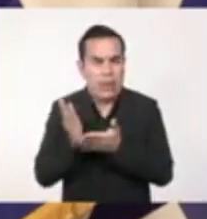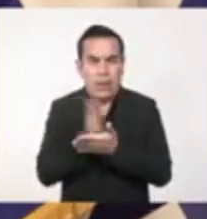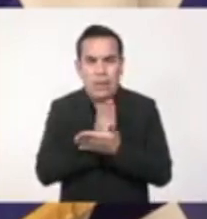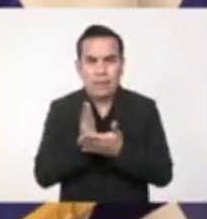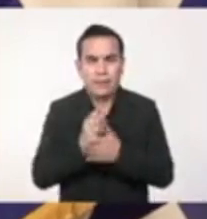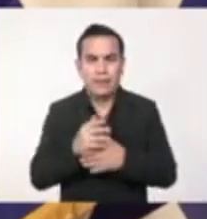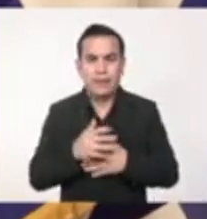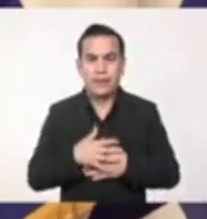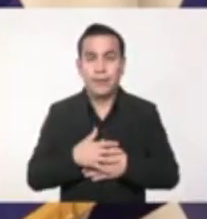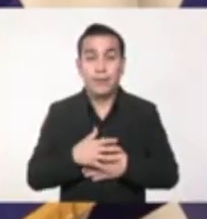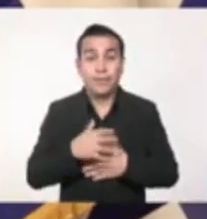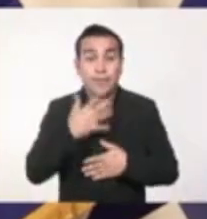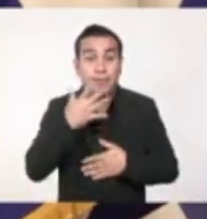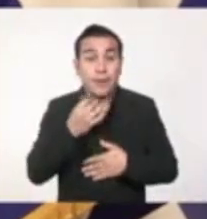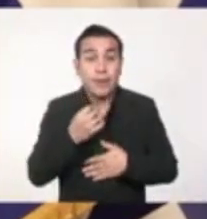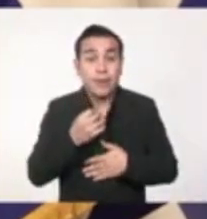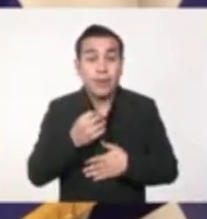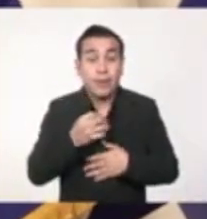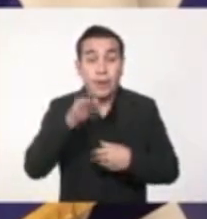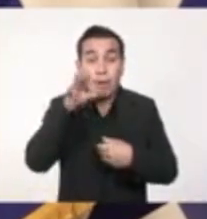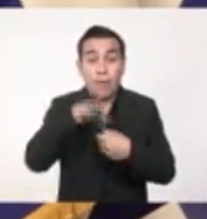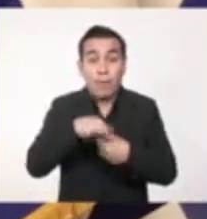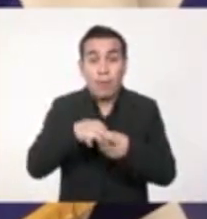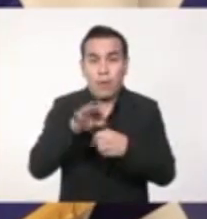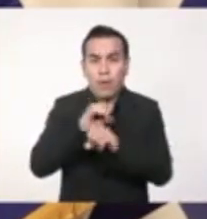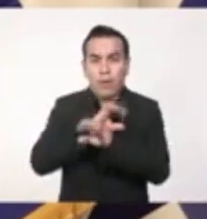counted the votes for the opposition, we count it